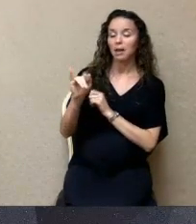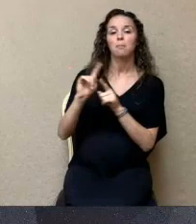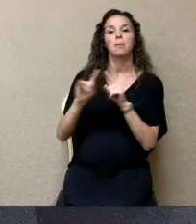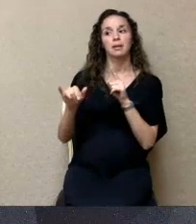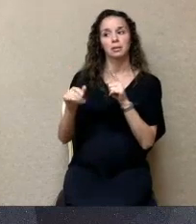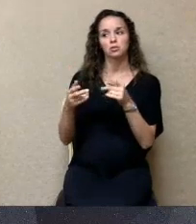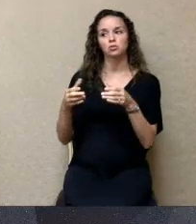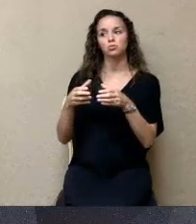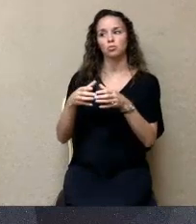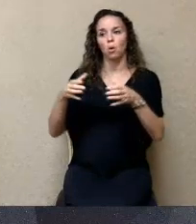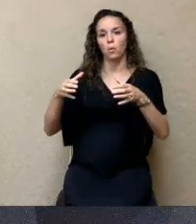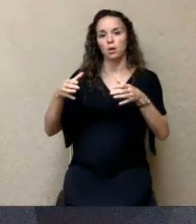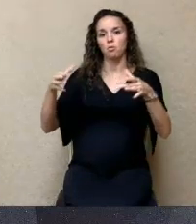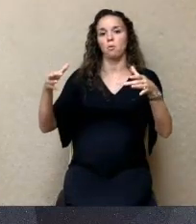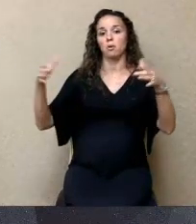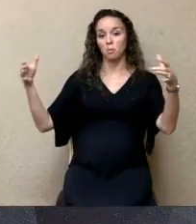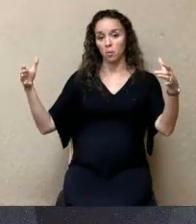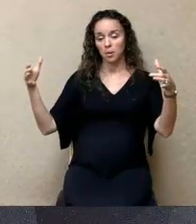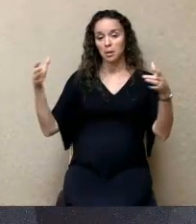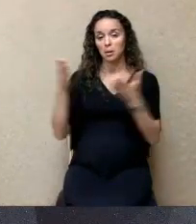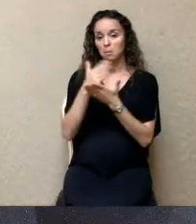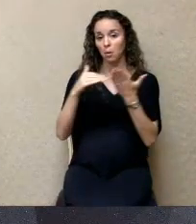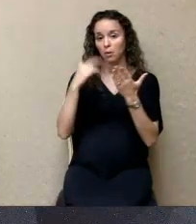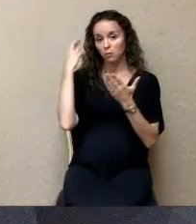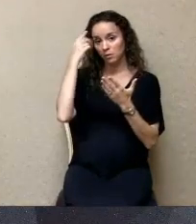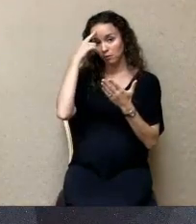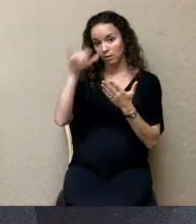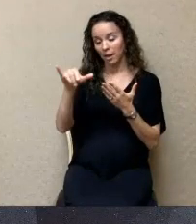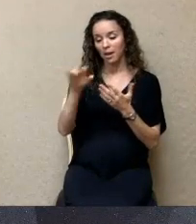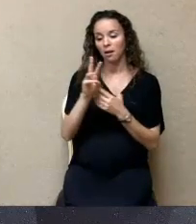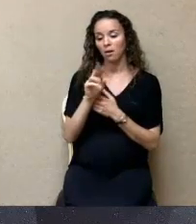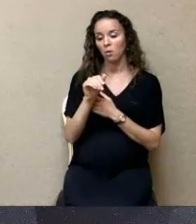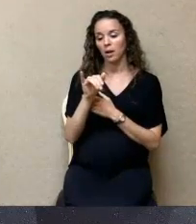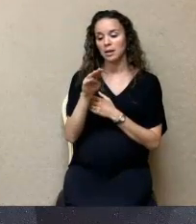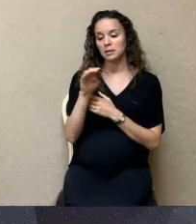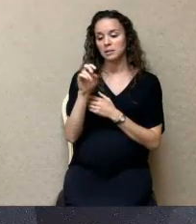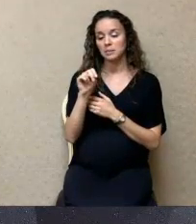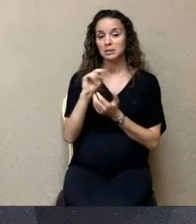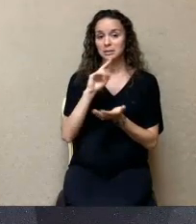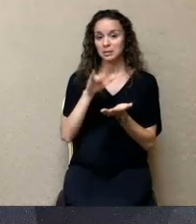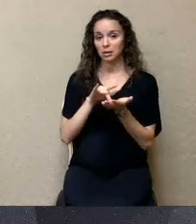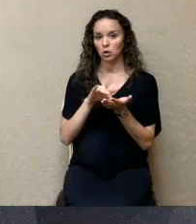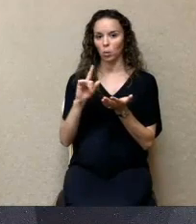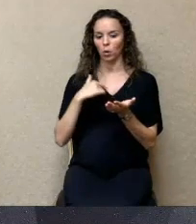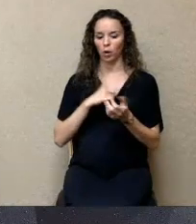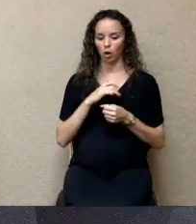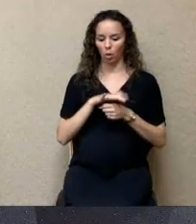It's growing and growing and part of the reasons for that are the Waisman Center where we're located has historically